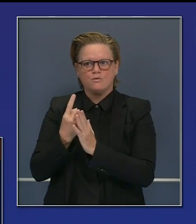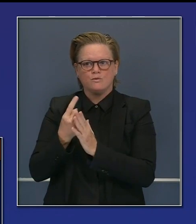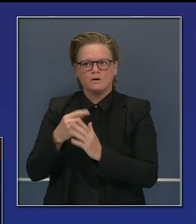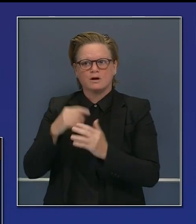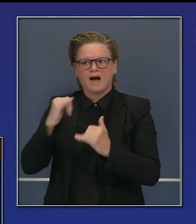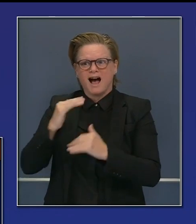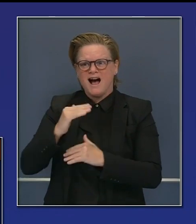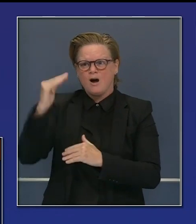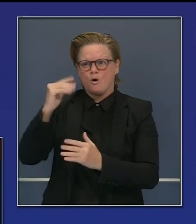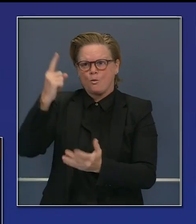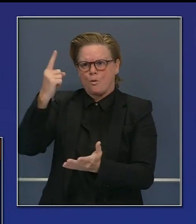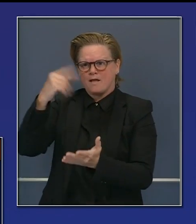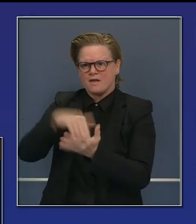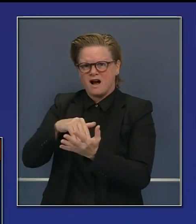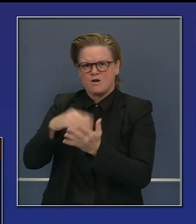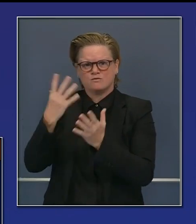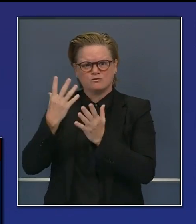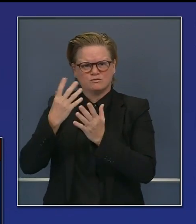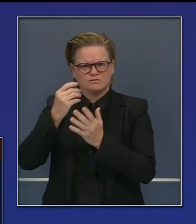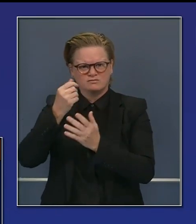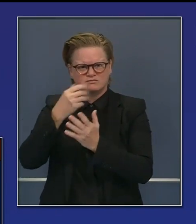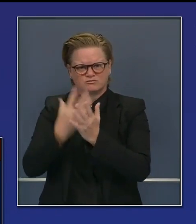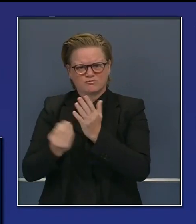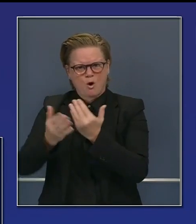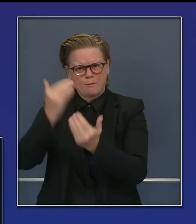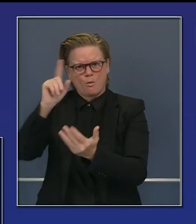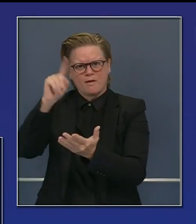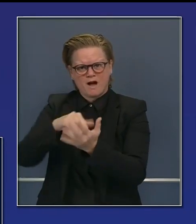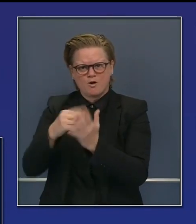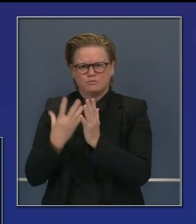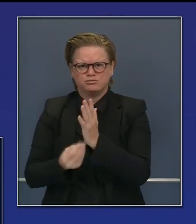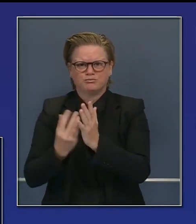113 DEATHS, JUST IN THE LAST 14 DAYS, CLOSE TO 1000